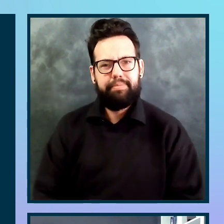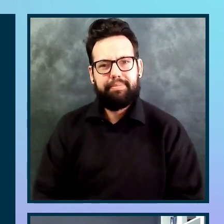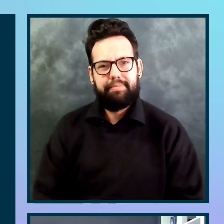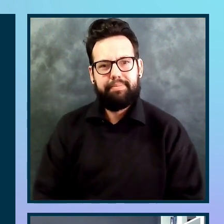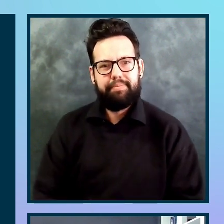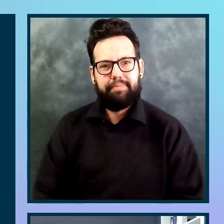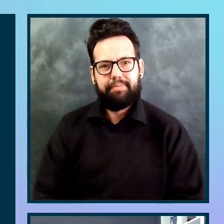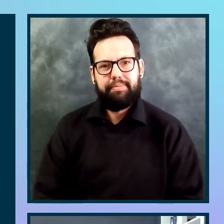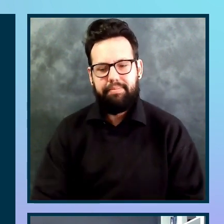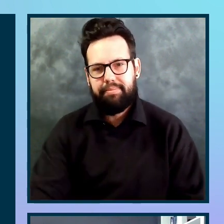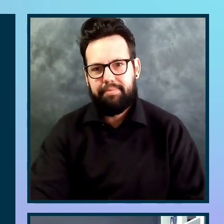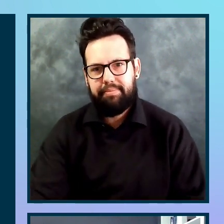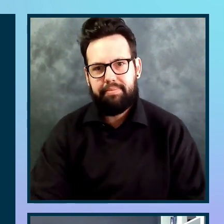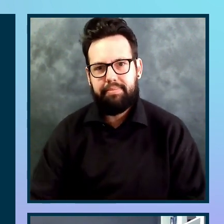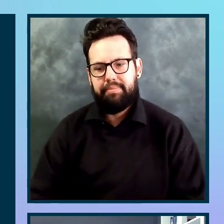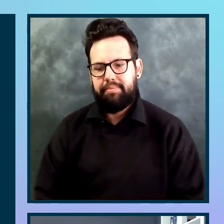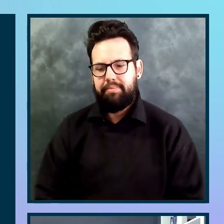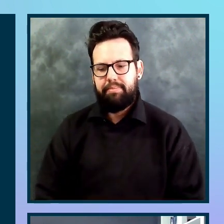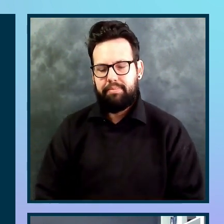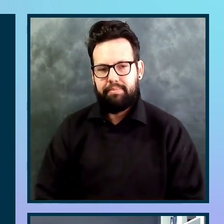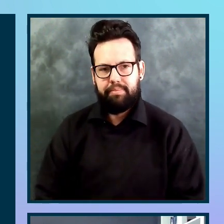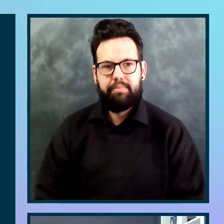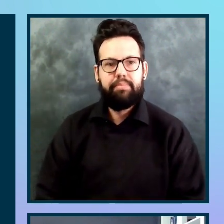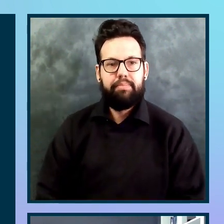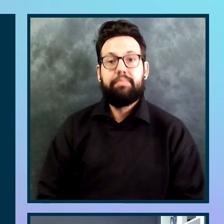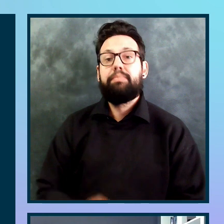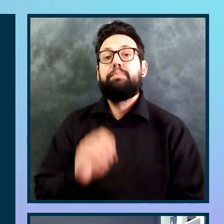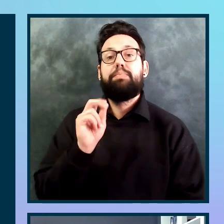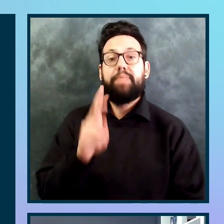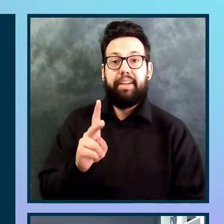So I find what I need, now I need to add to the card.